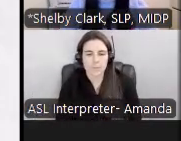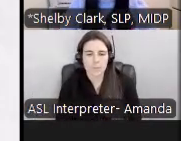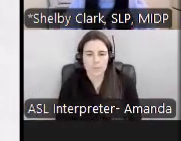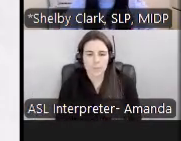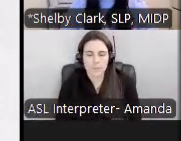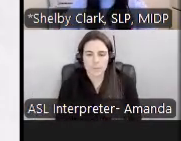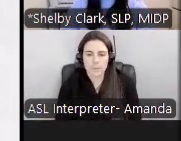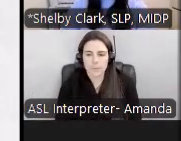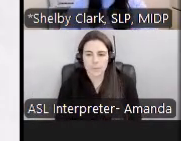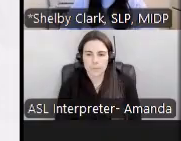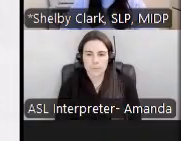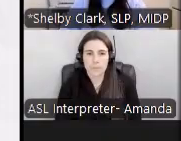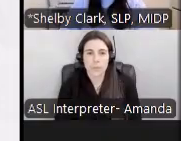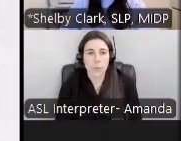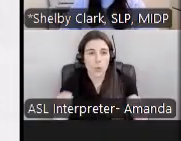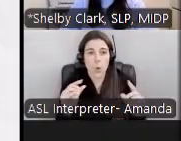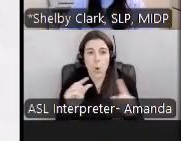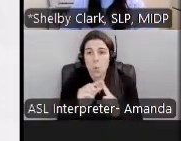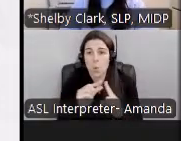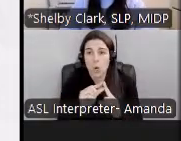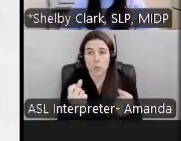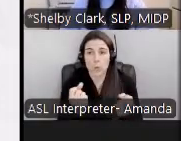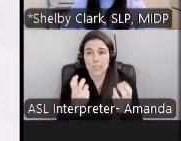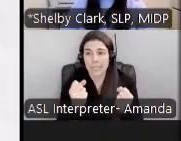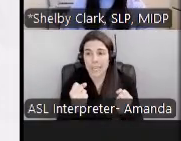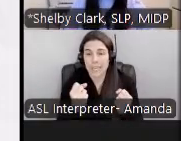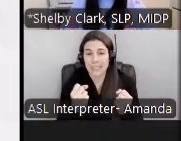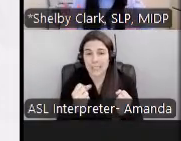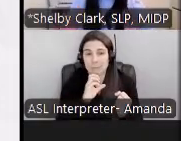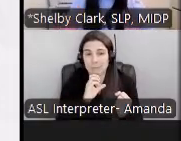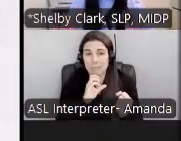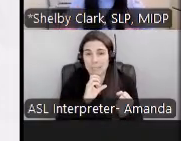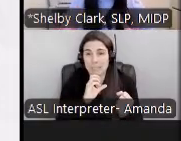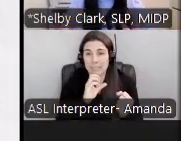No words or signs by 16 months walls should be going up by now,